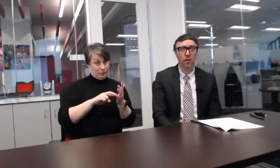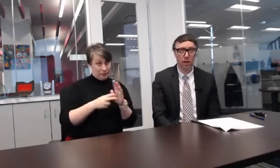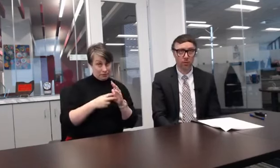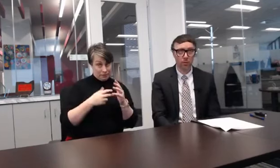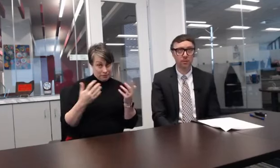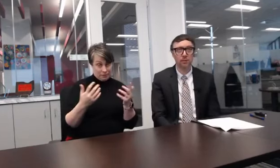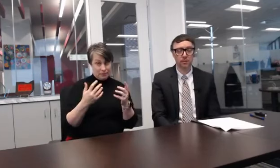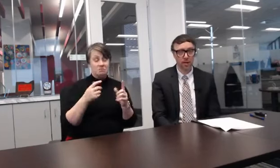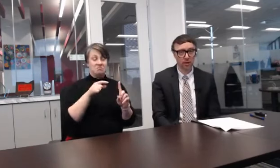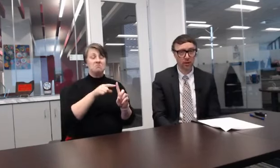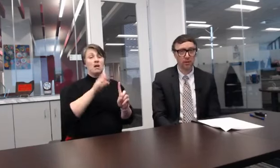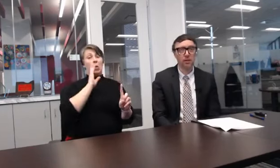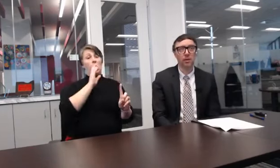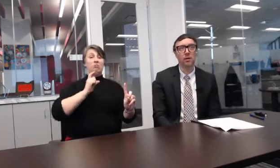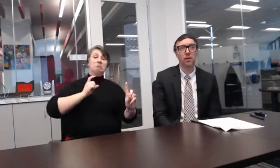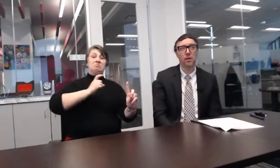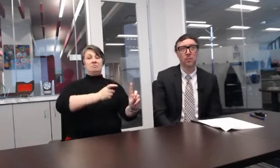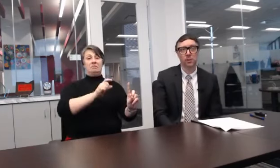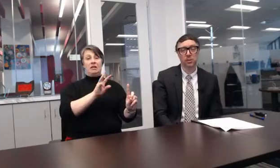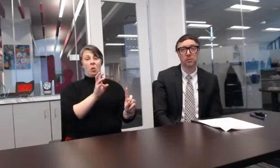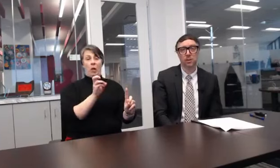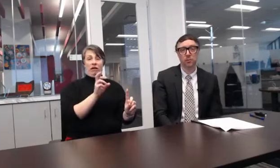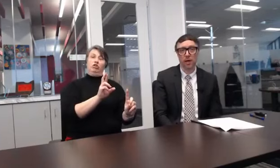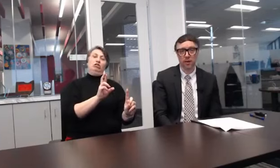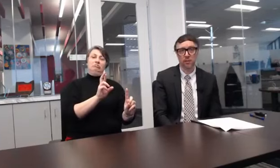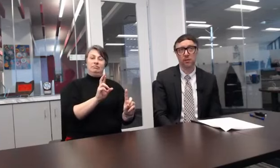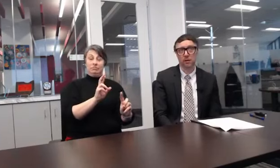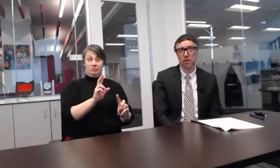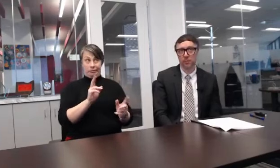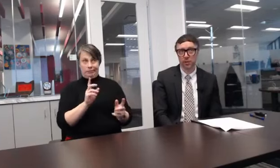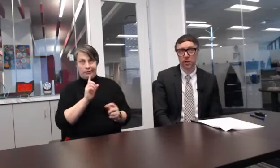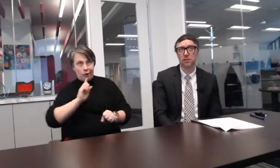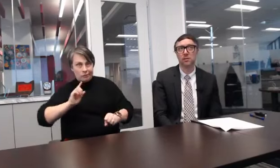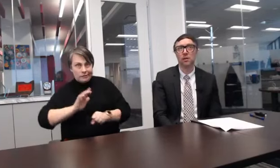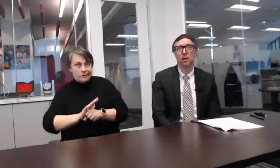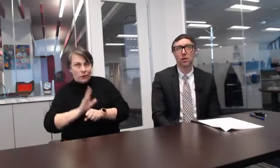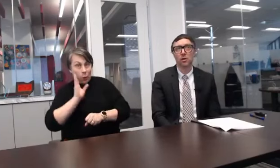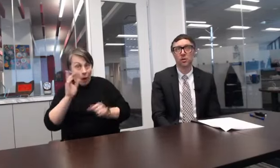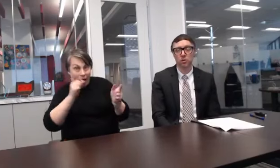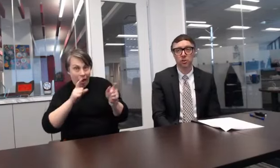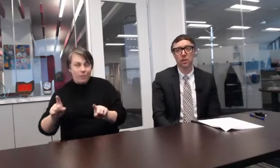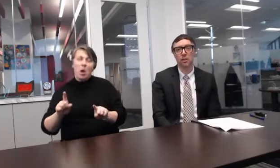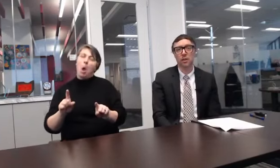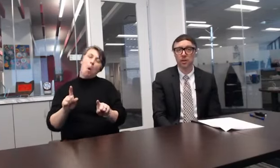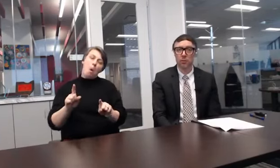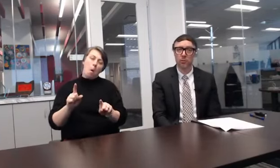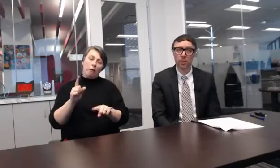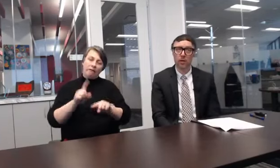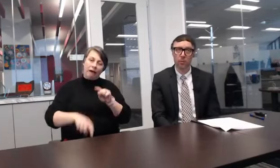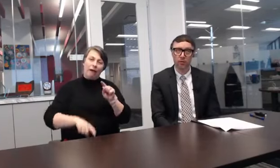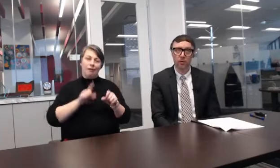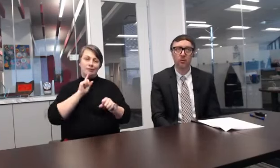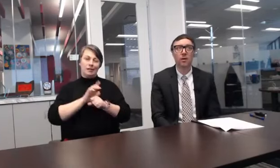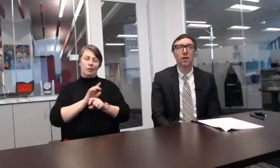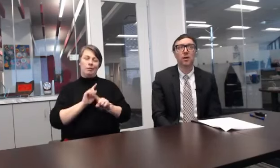Not always, it's not guaranteed, but just in practice and our experience usually the kid will get a waiver.